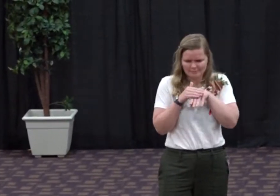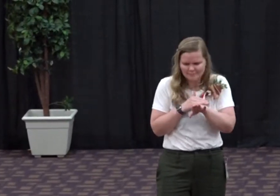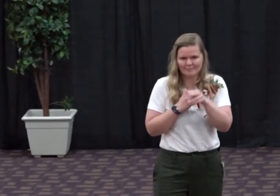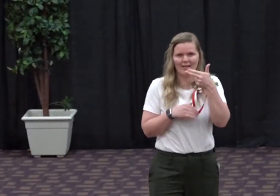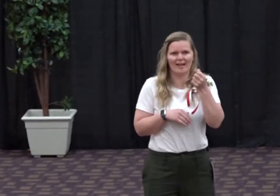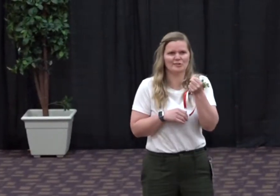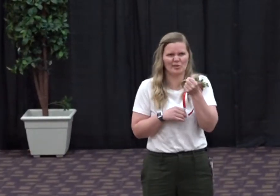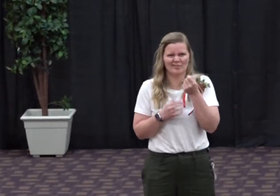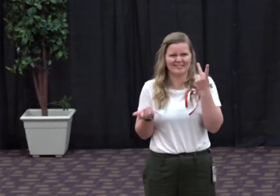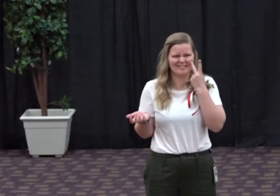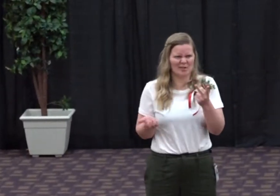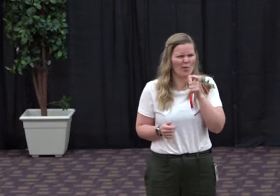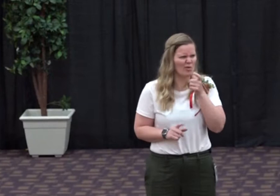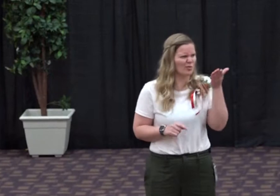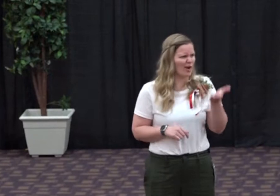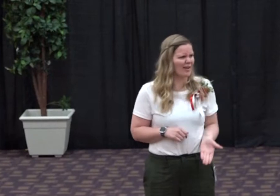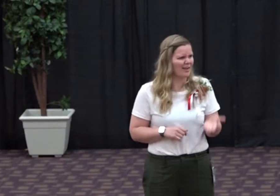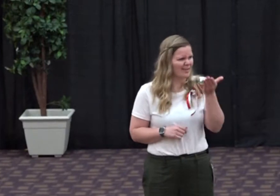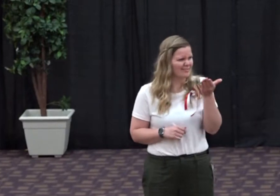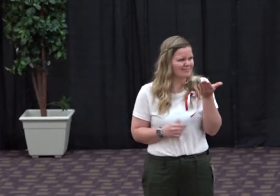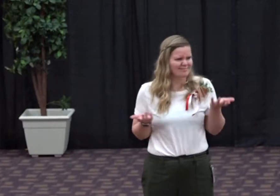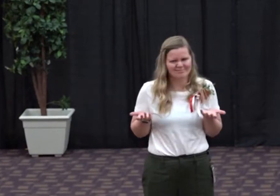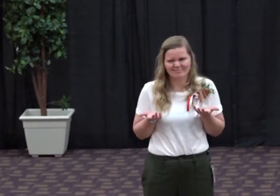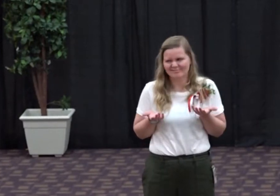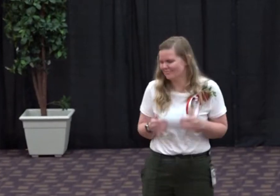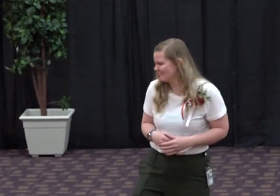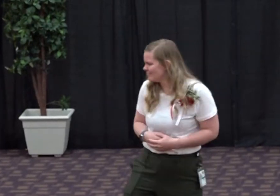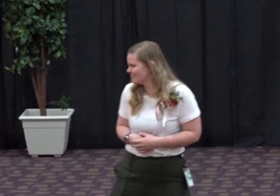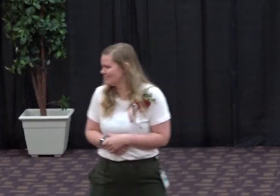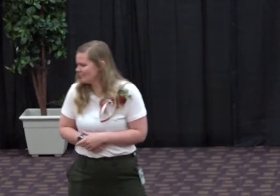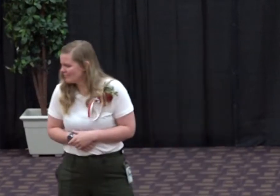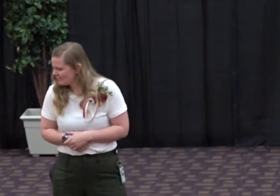This is the start where you come to high school, and you're figuring out who you are.